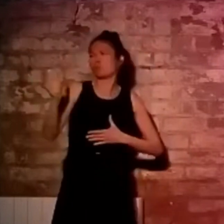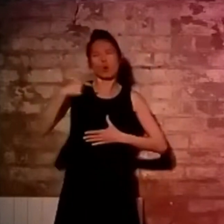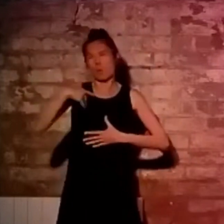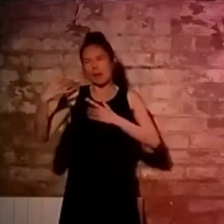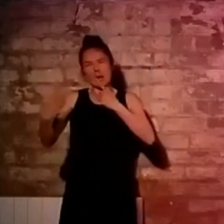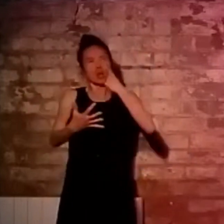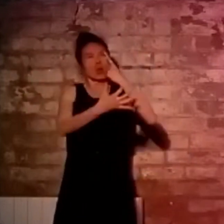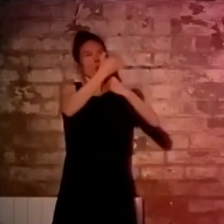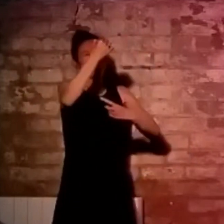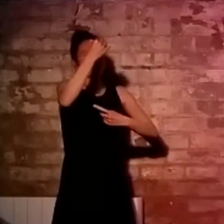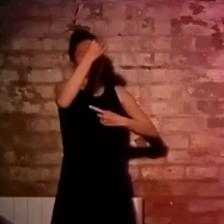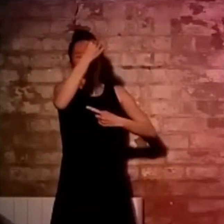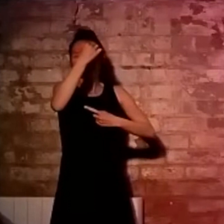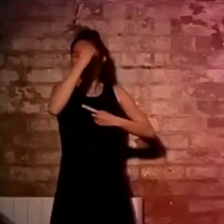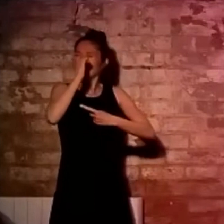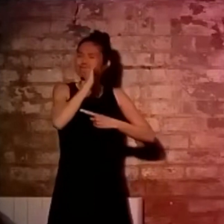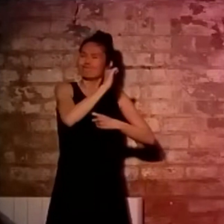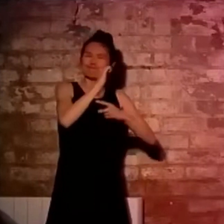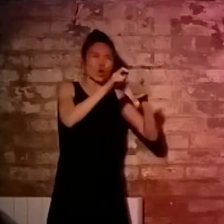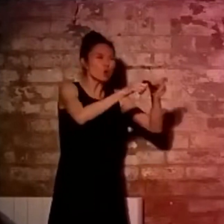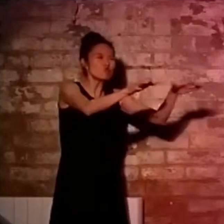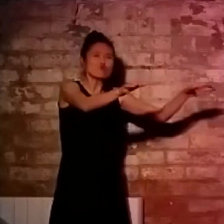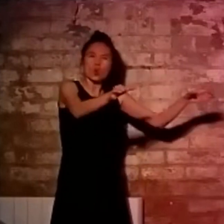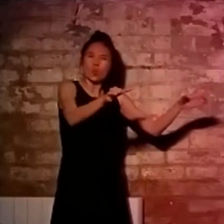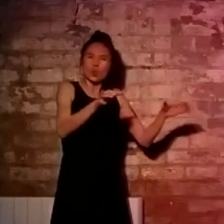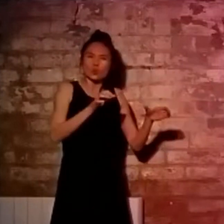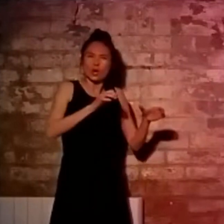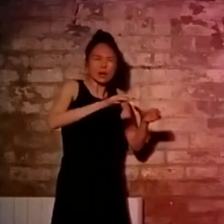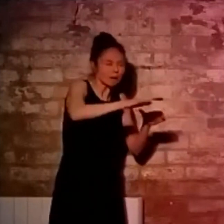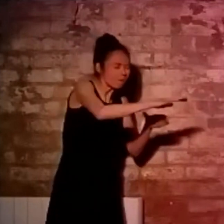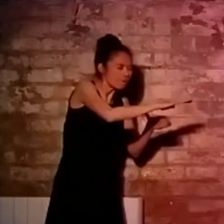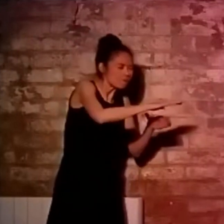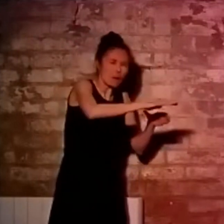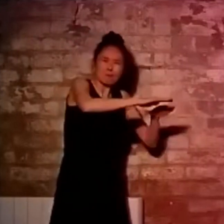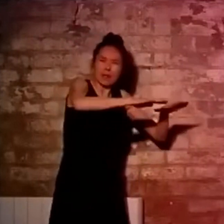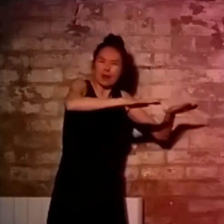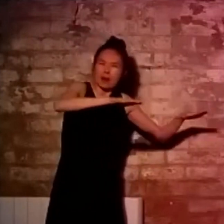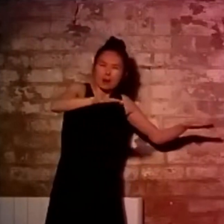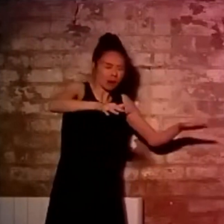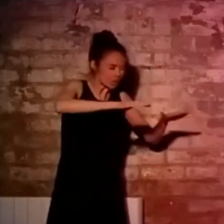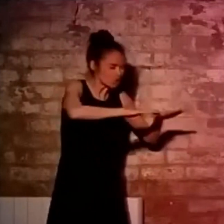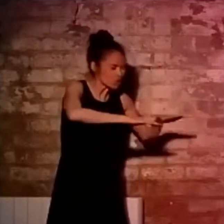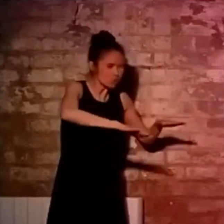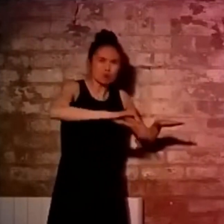Babes, inexorably enticed by the illusory seduction of glory.